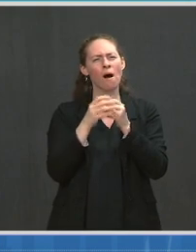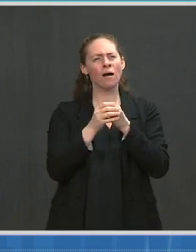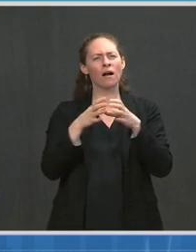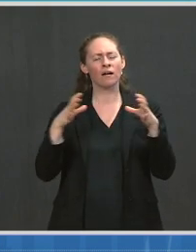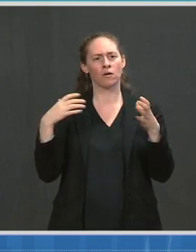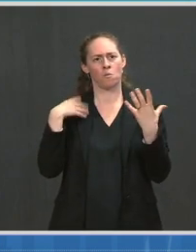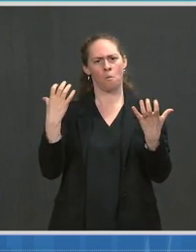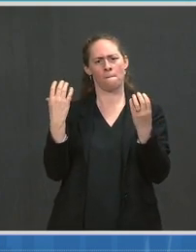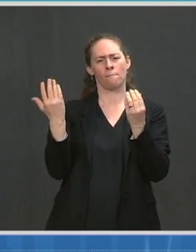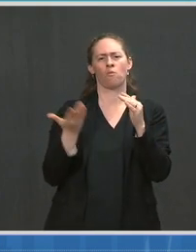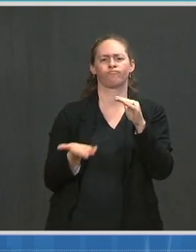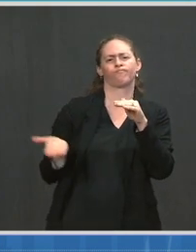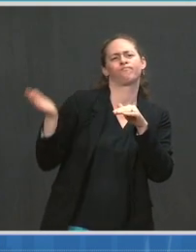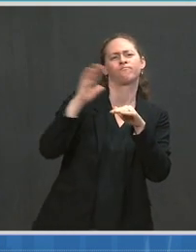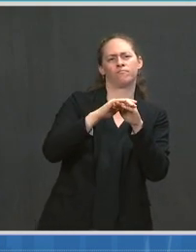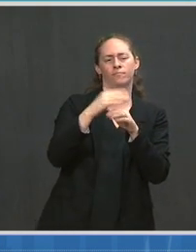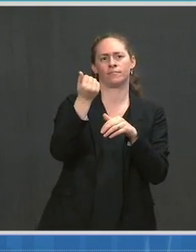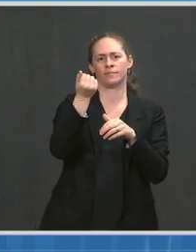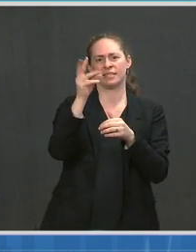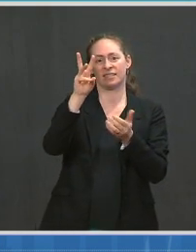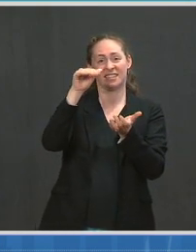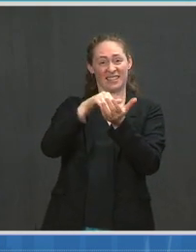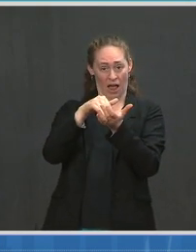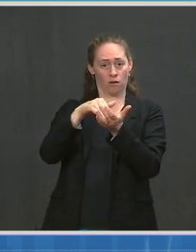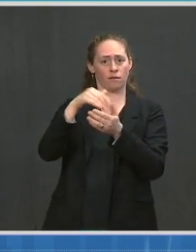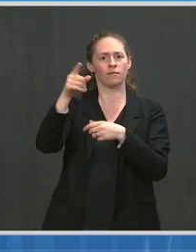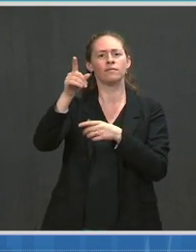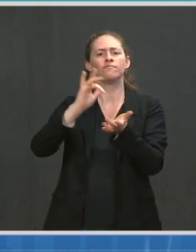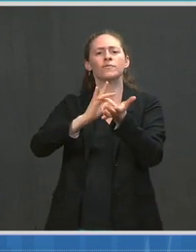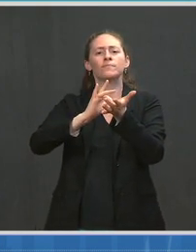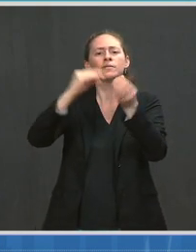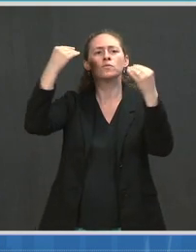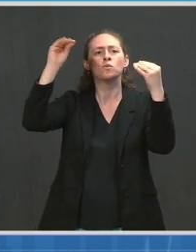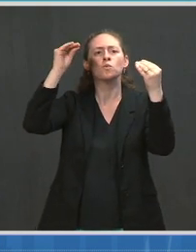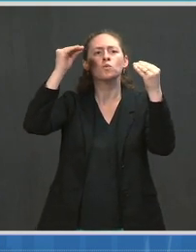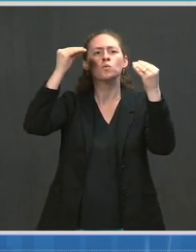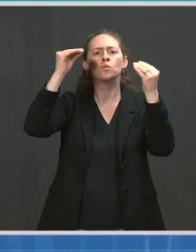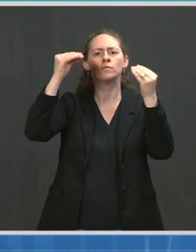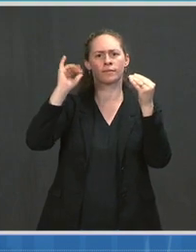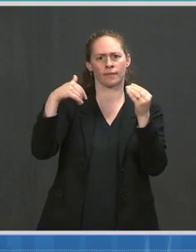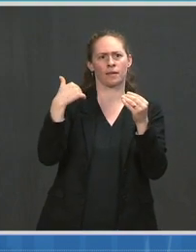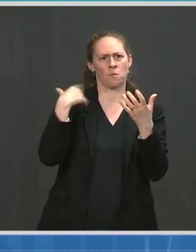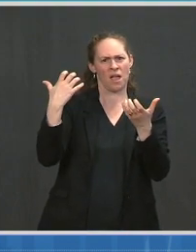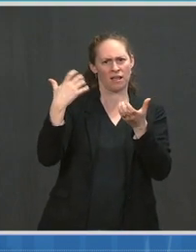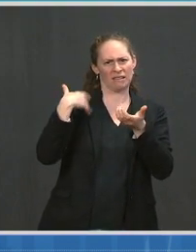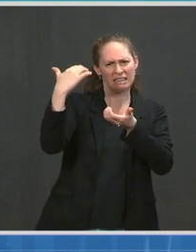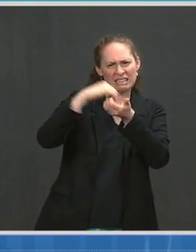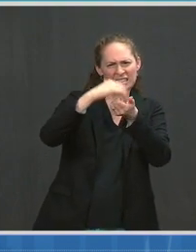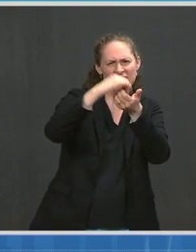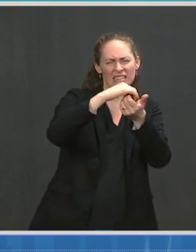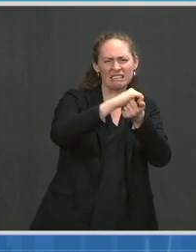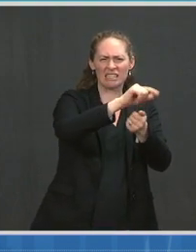that we launched a few weeks ago. Millions of Americans can now get a shot in their local pharmacy,